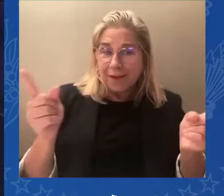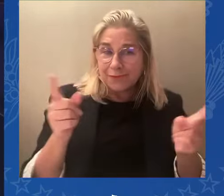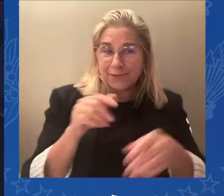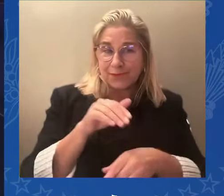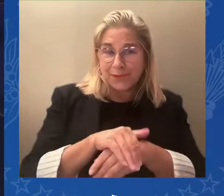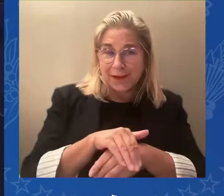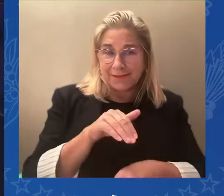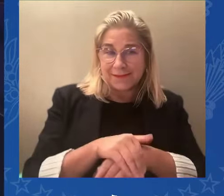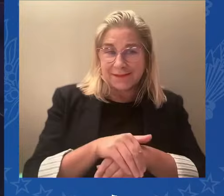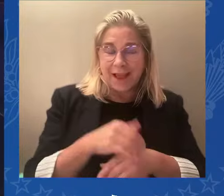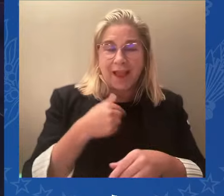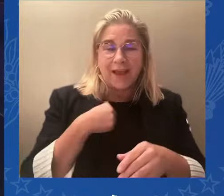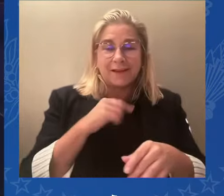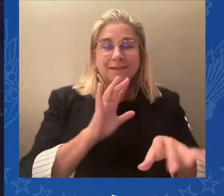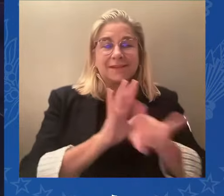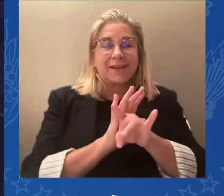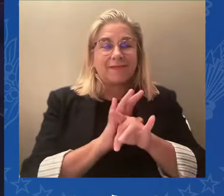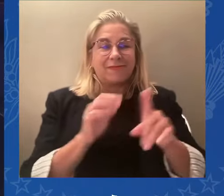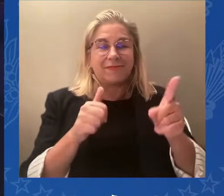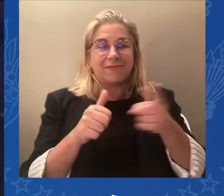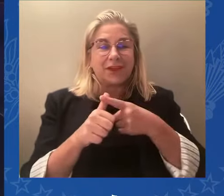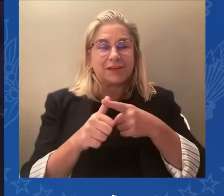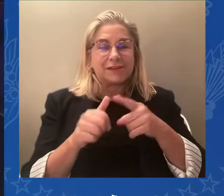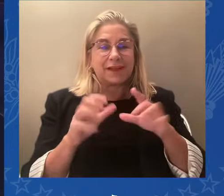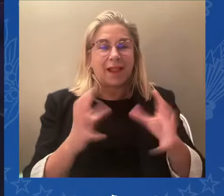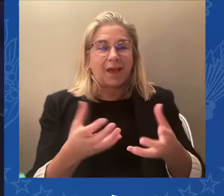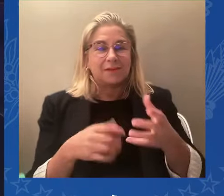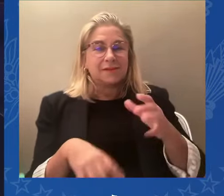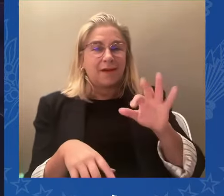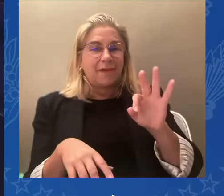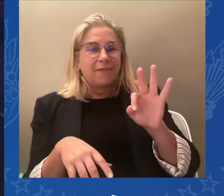of Fulbright-John Lewis Civil Rights Fellows --